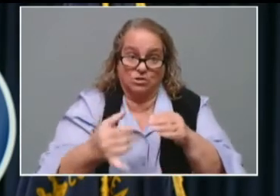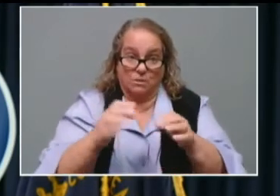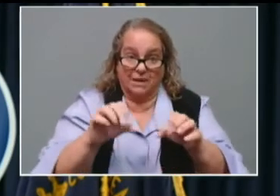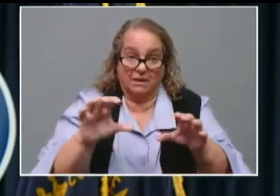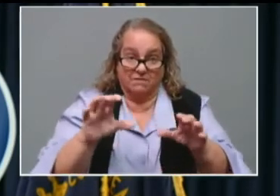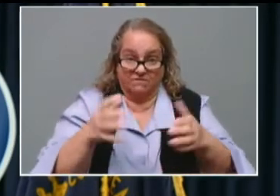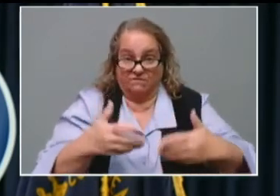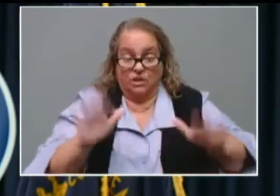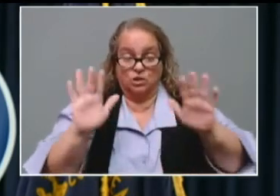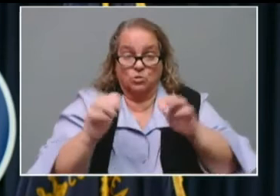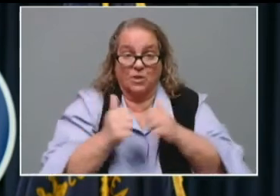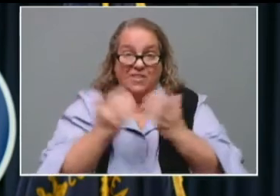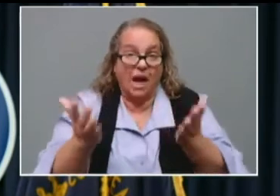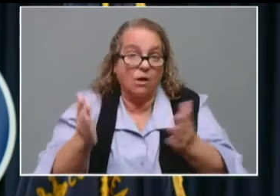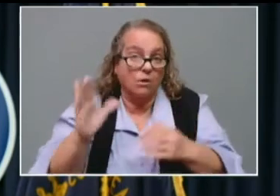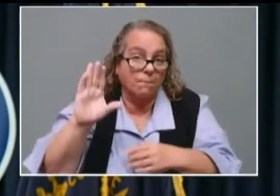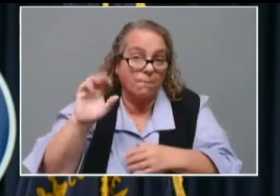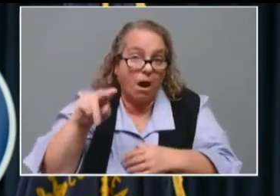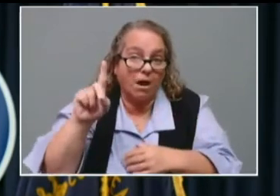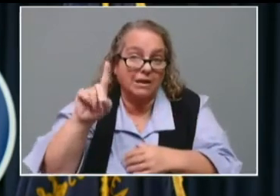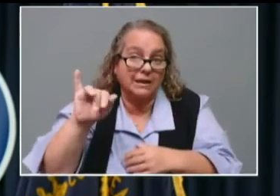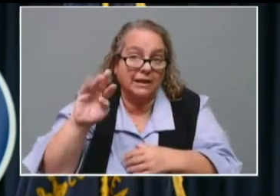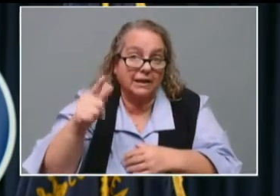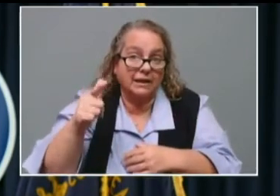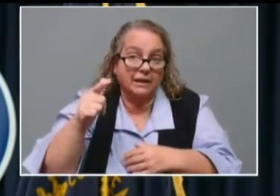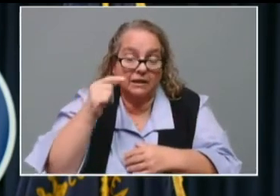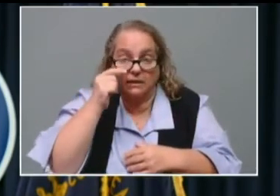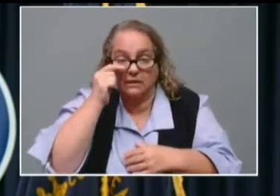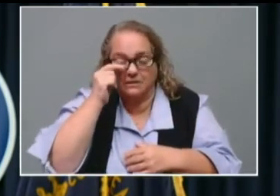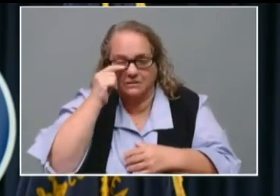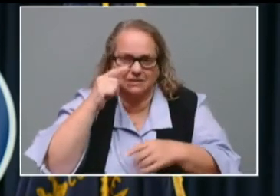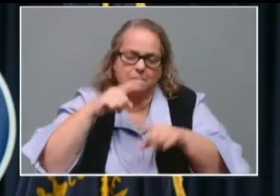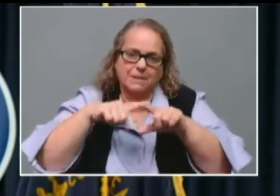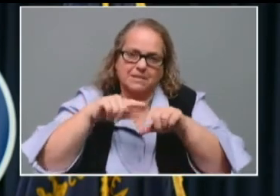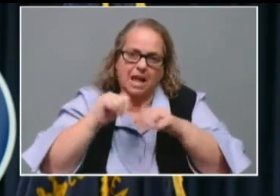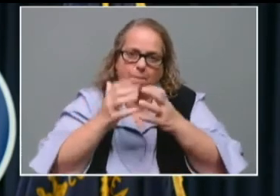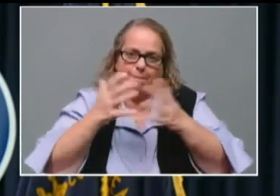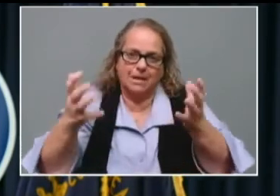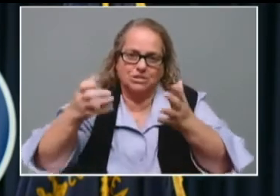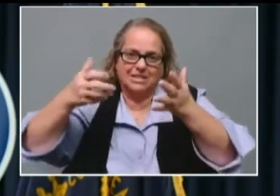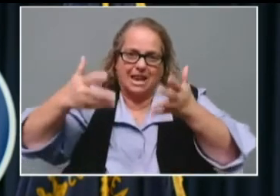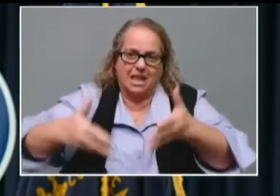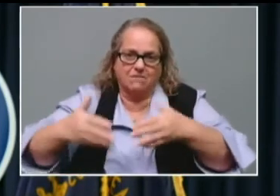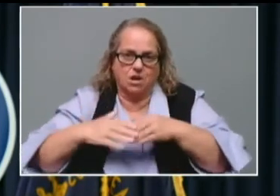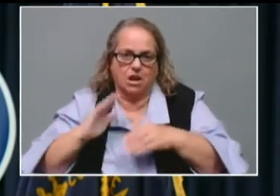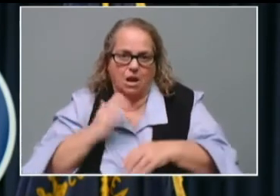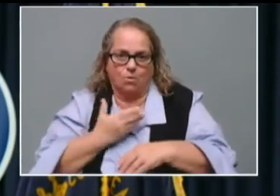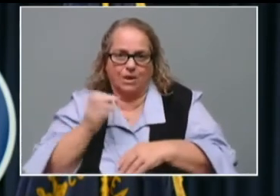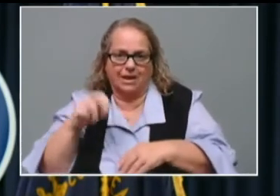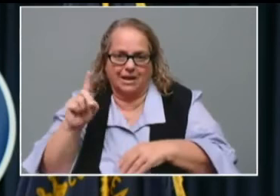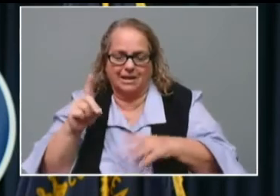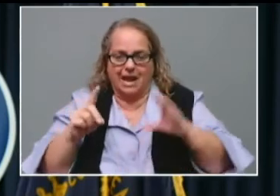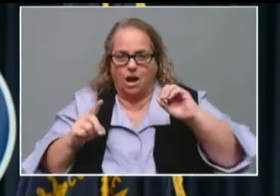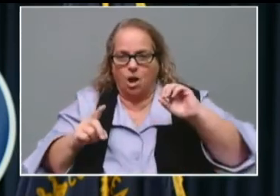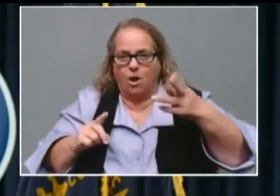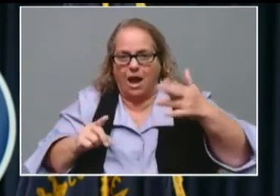Uh It depends on how much is left on our end and on Ohio's end over how many